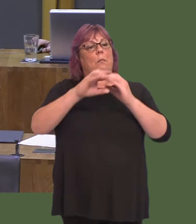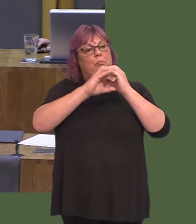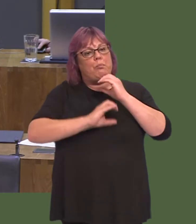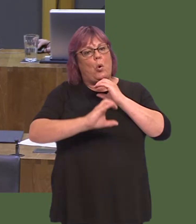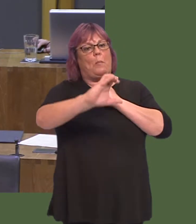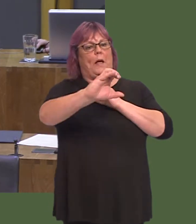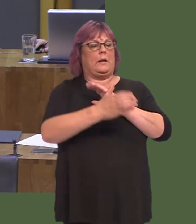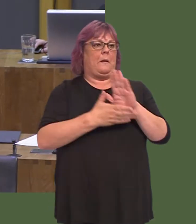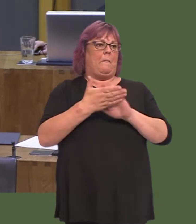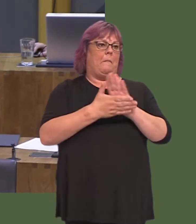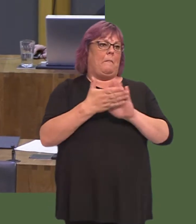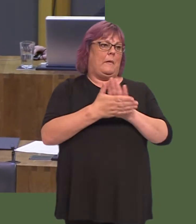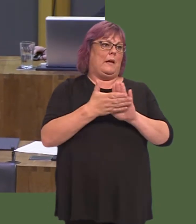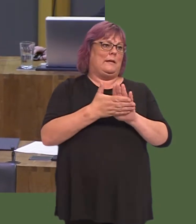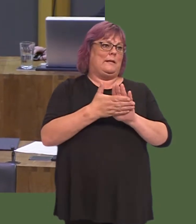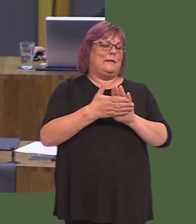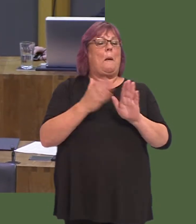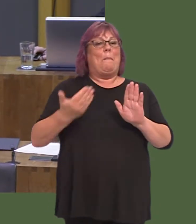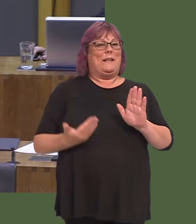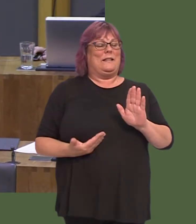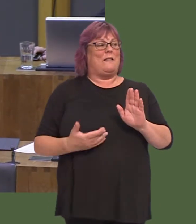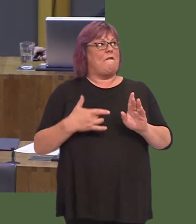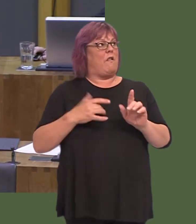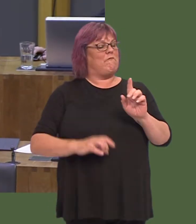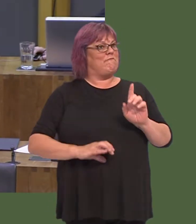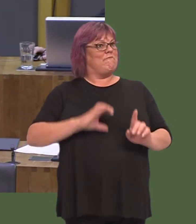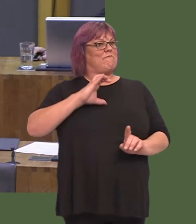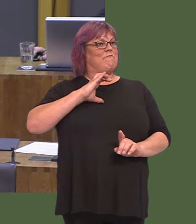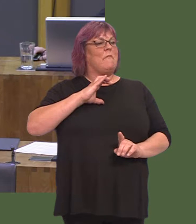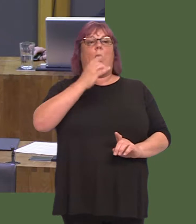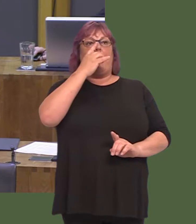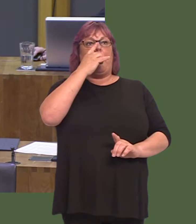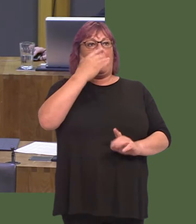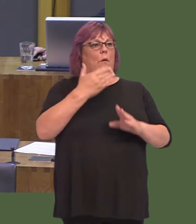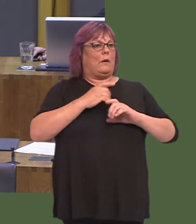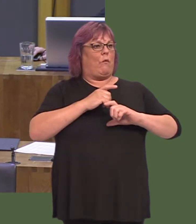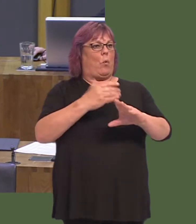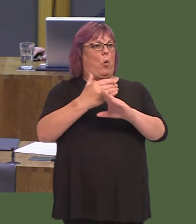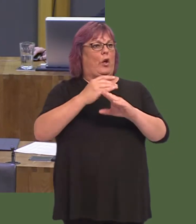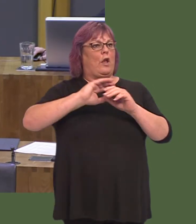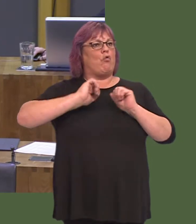system has made a huge difference in ensuring that businesses can remain in more rural areas